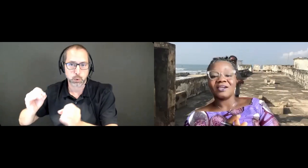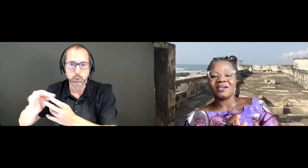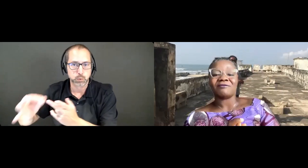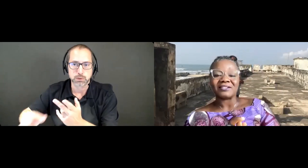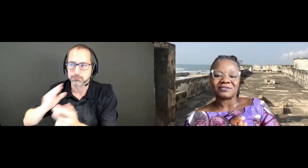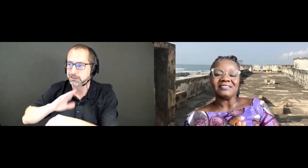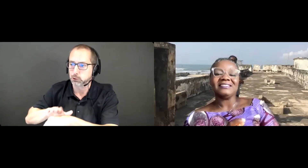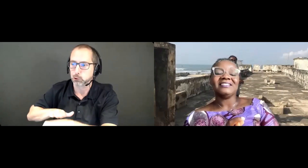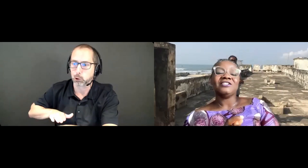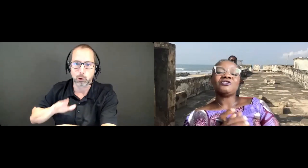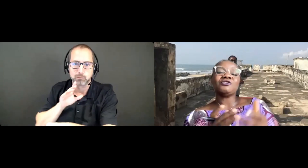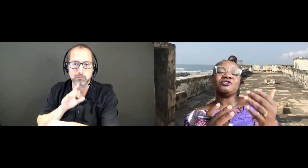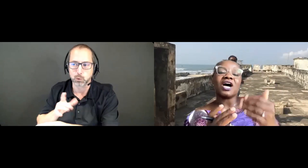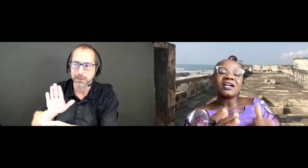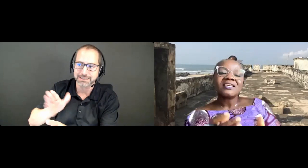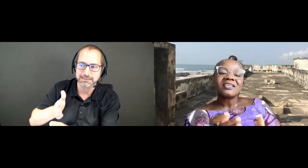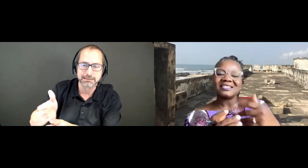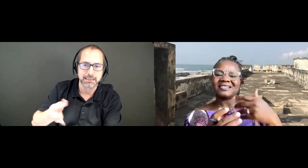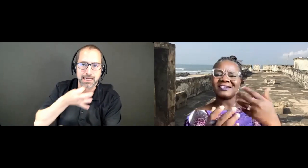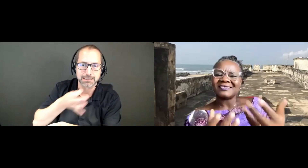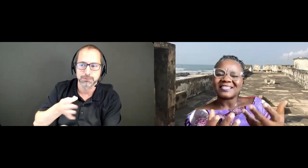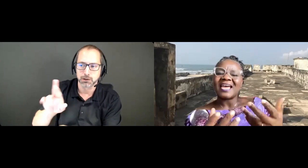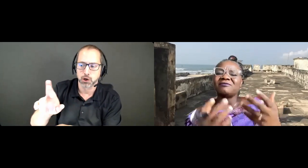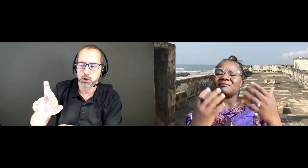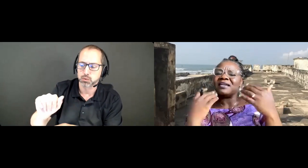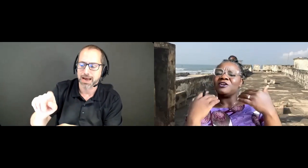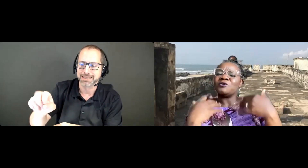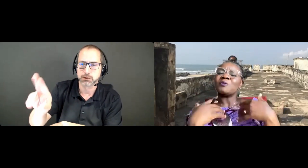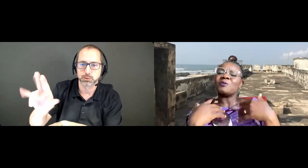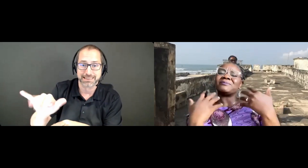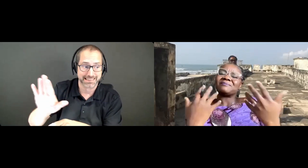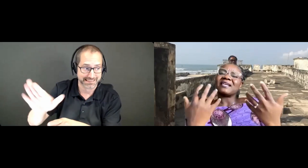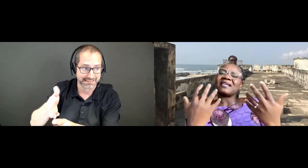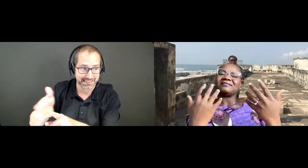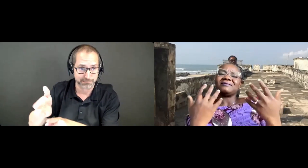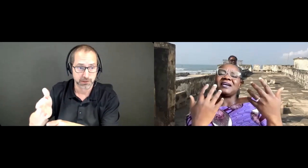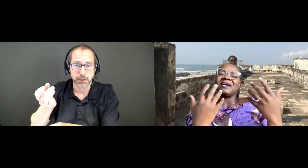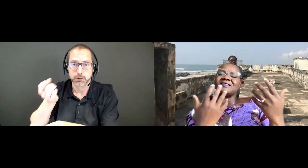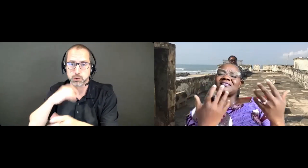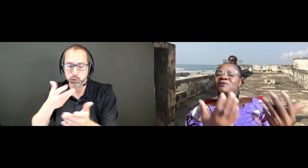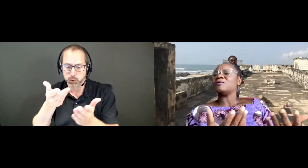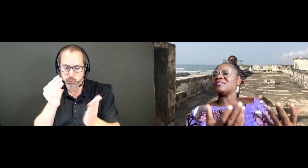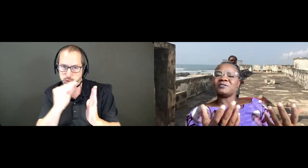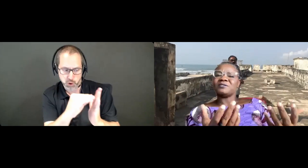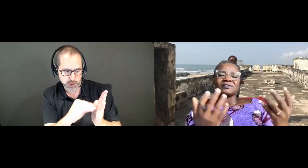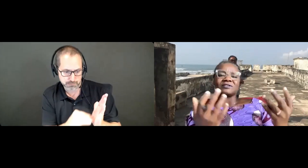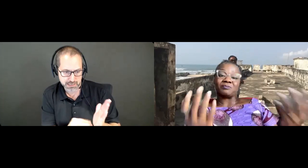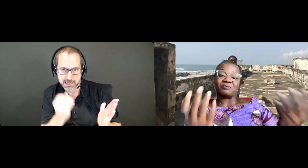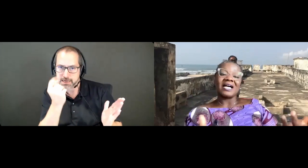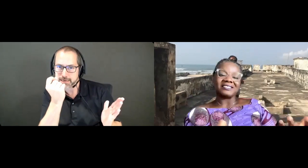of Rattray to document and understand from a European perspective these people’s spirituality.